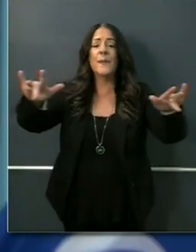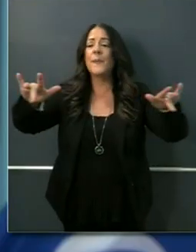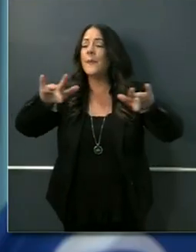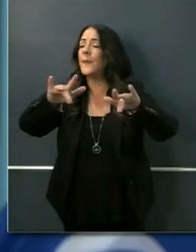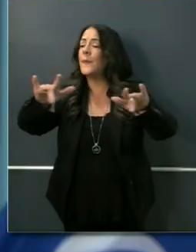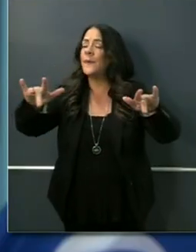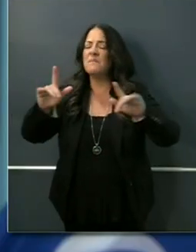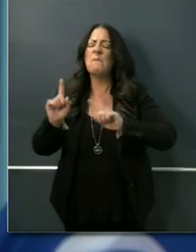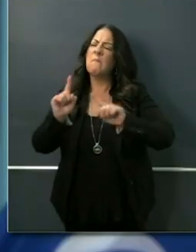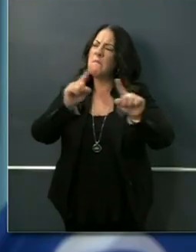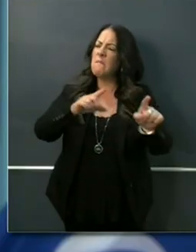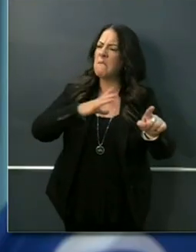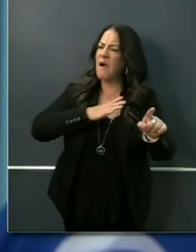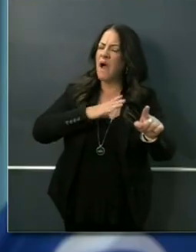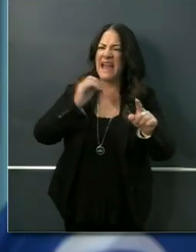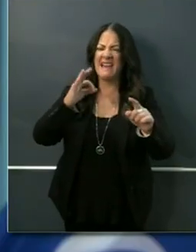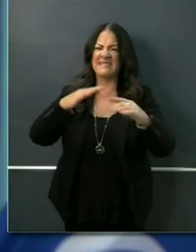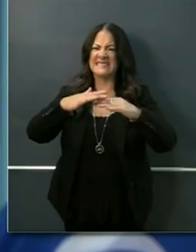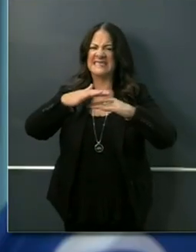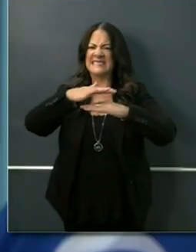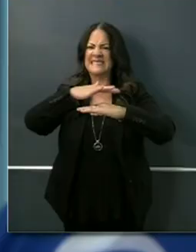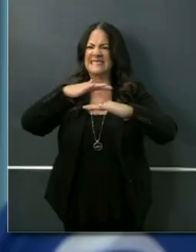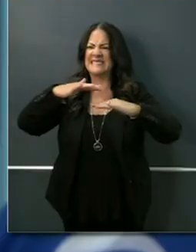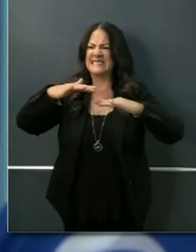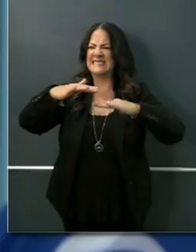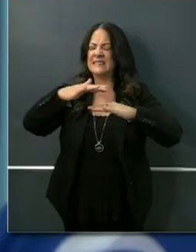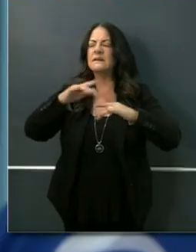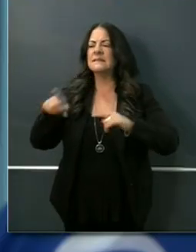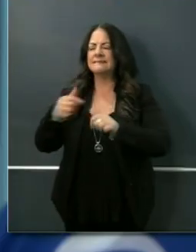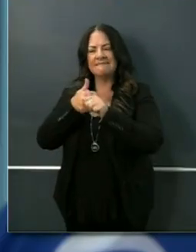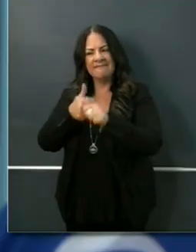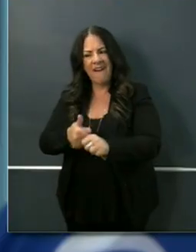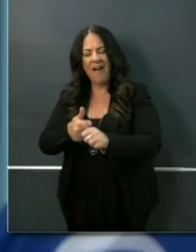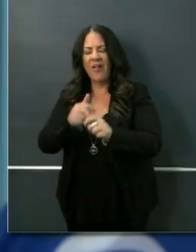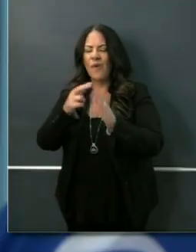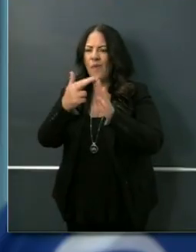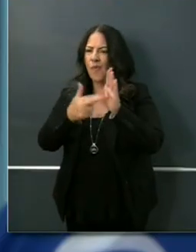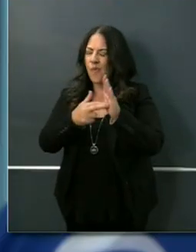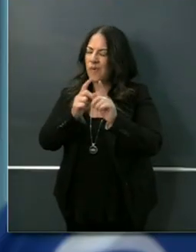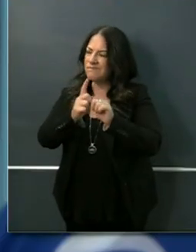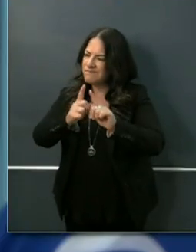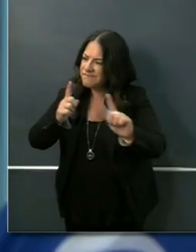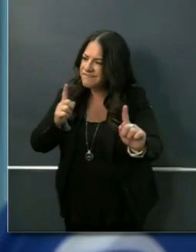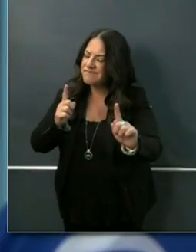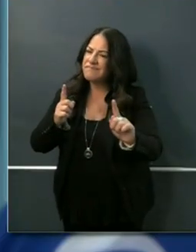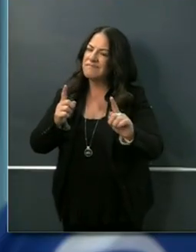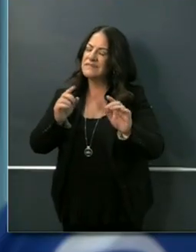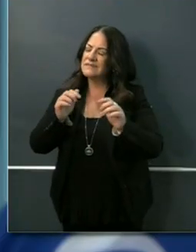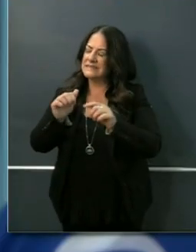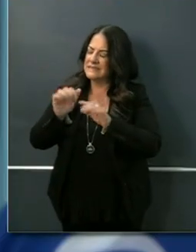THE BEACH, BUT JUST BE CAREFUL IF YOU DO. MAKE SURE IT IS OPEN AND IF IT